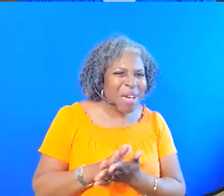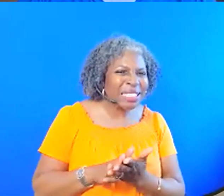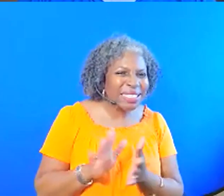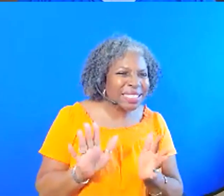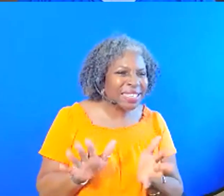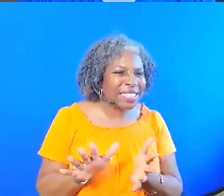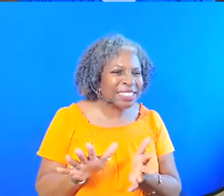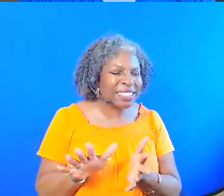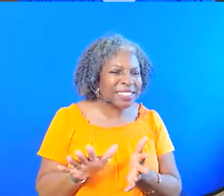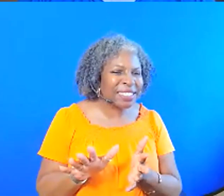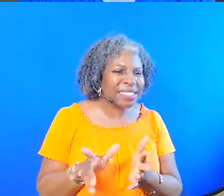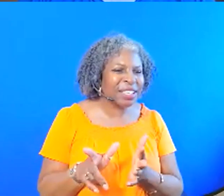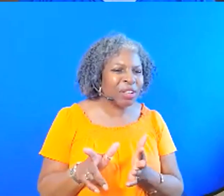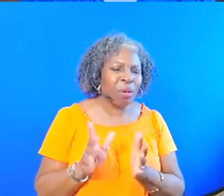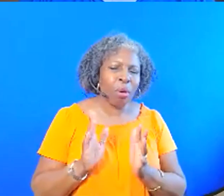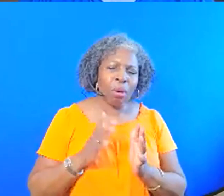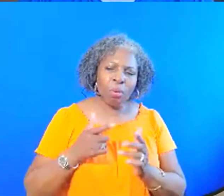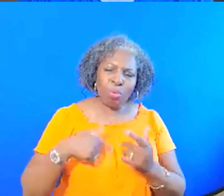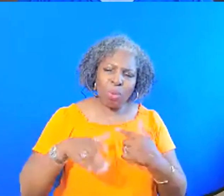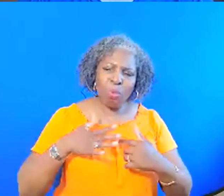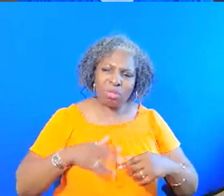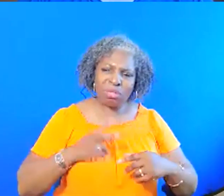we want it to look a certain way, or we have a certain idea, and then that's